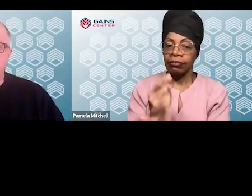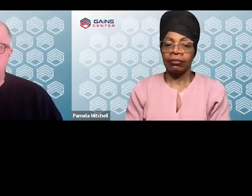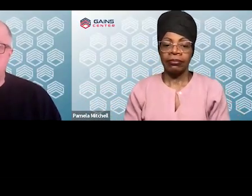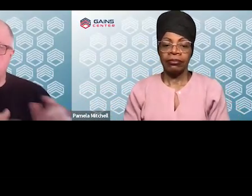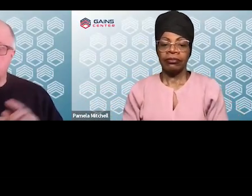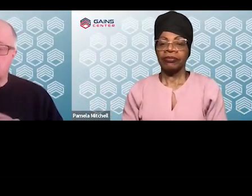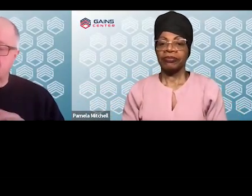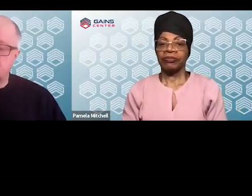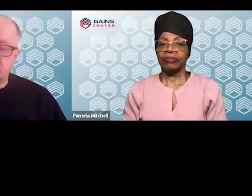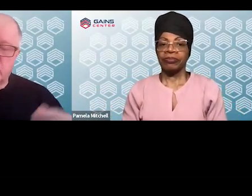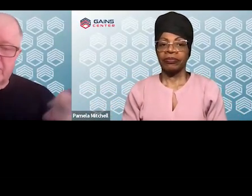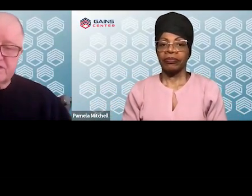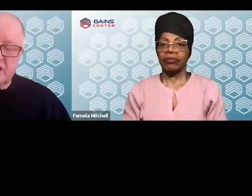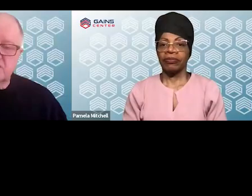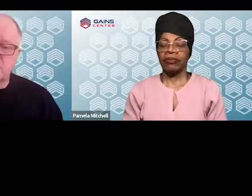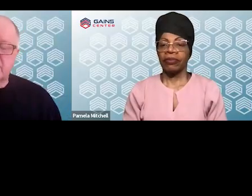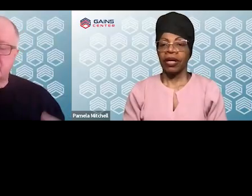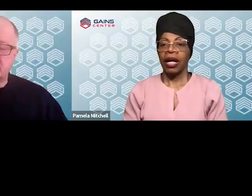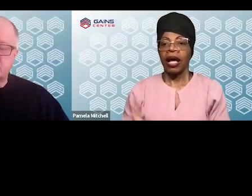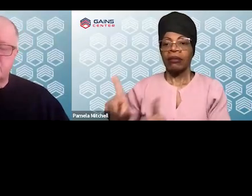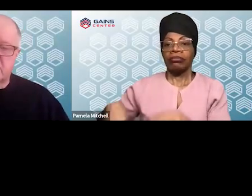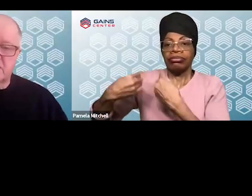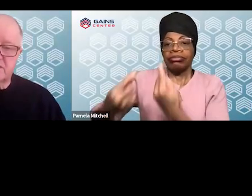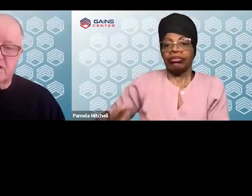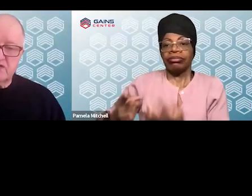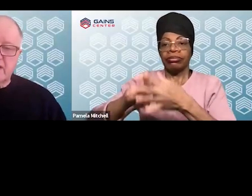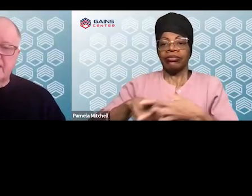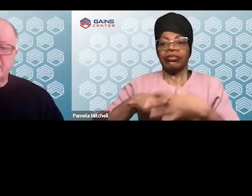Now, as we've started doing trainings